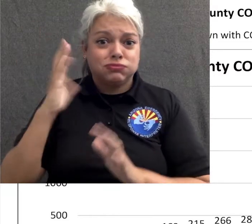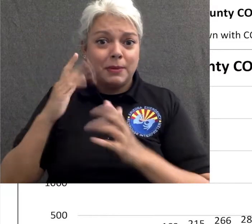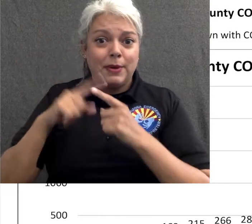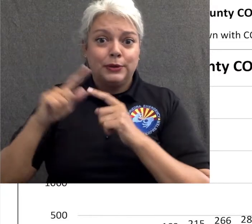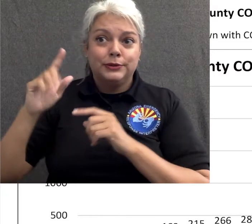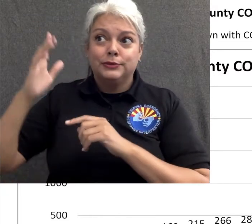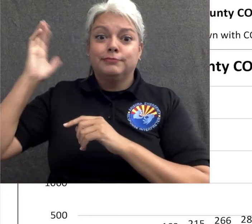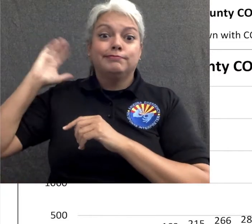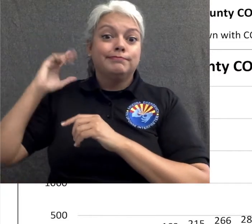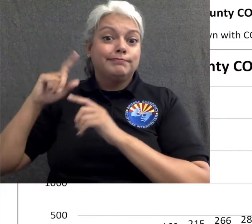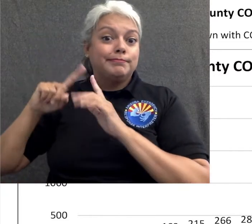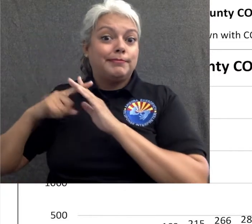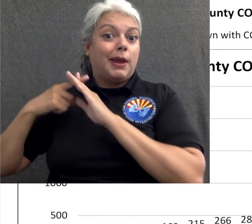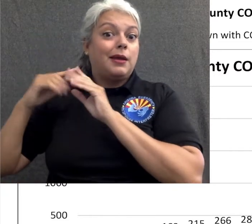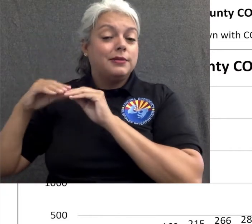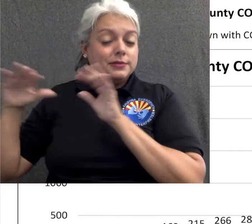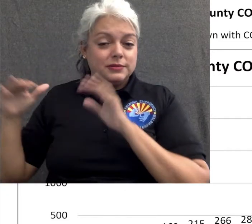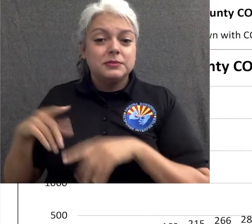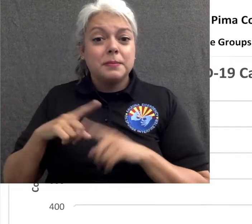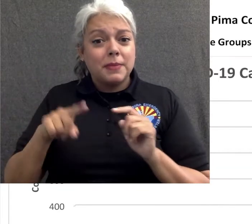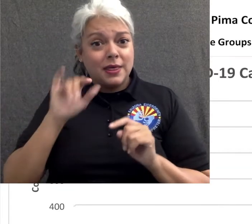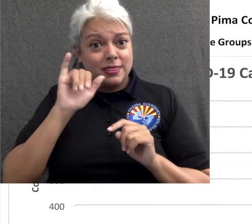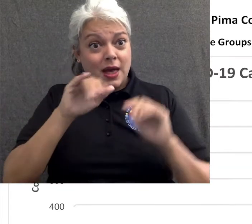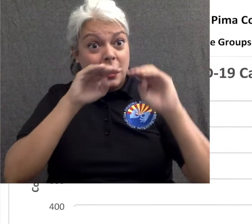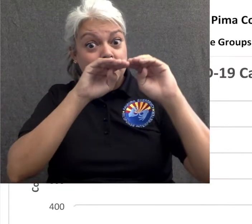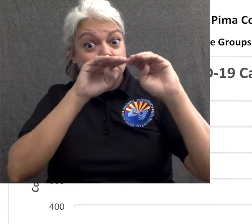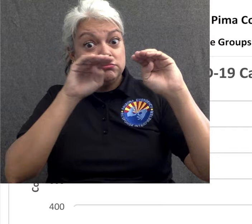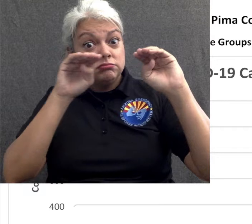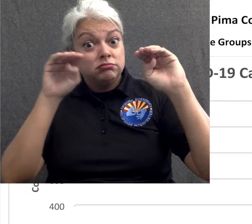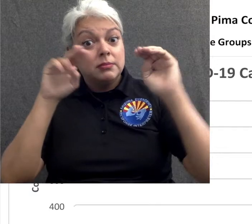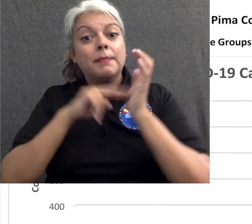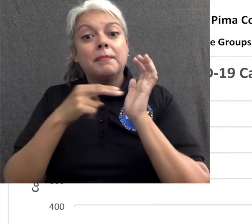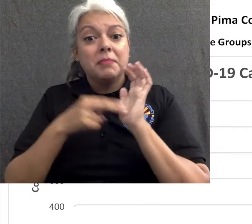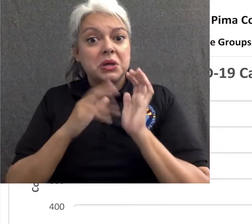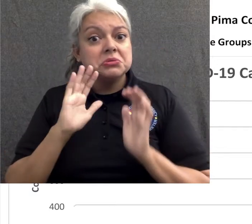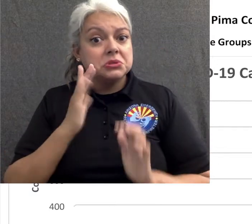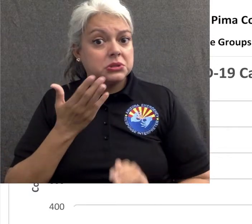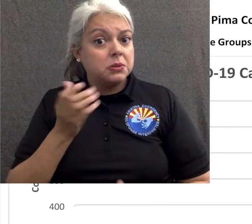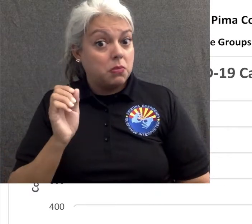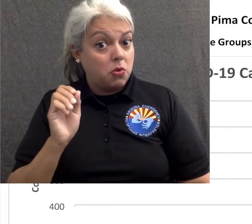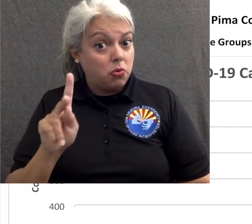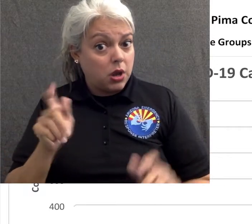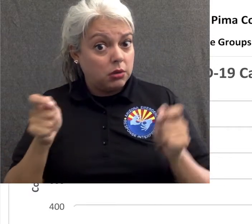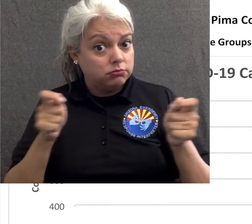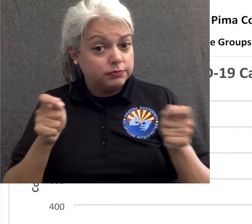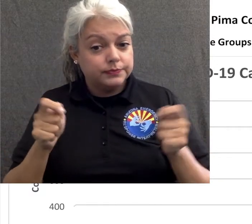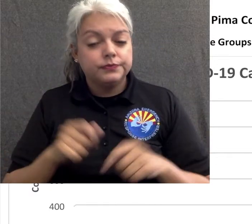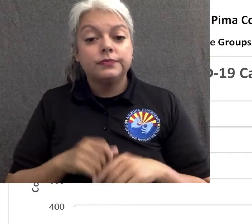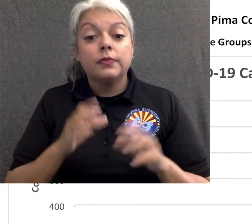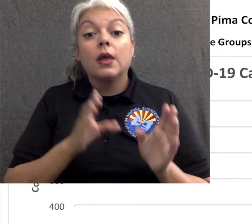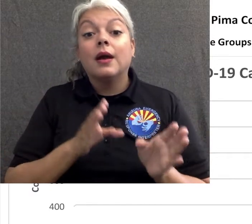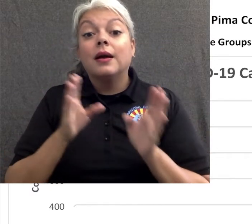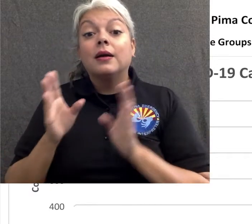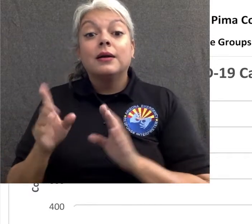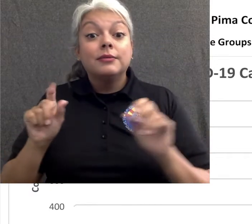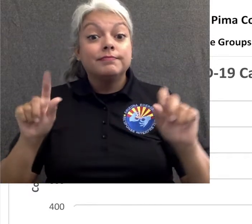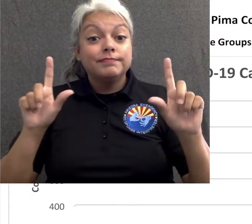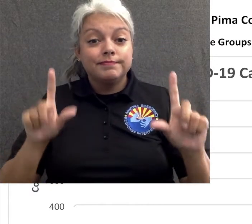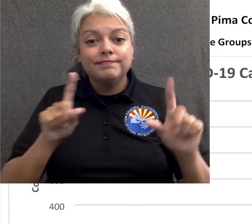some insight that we may be doing okay the next chart shows you the age groups and this is a critical chart because it shows you